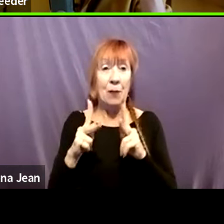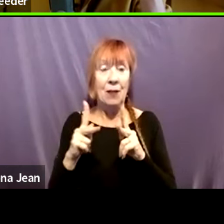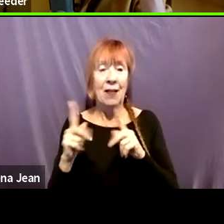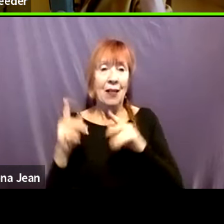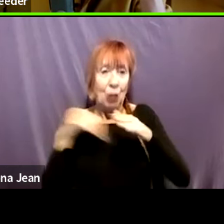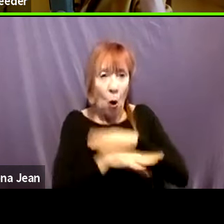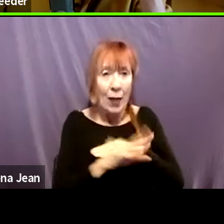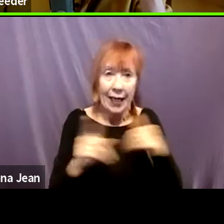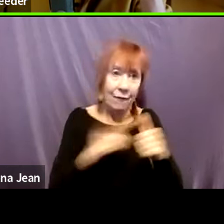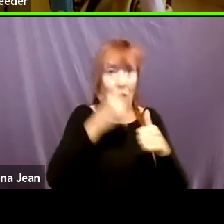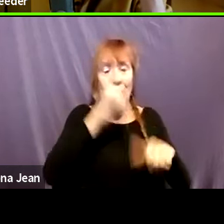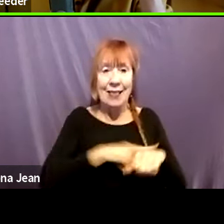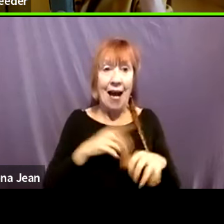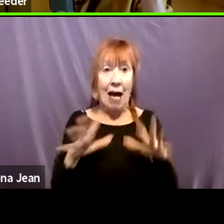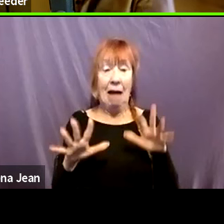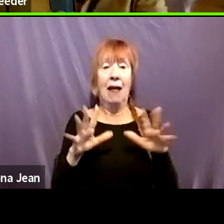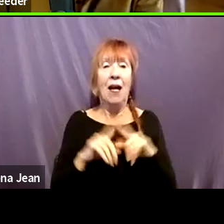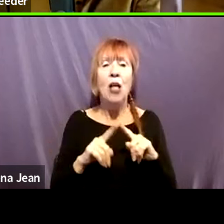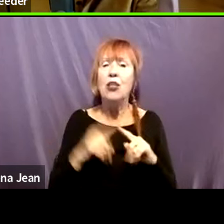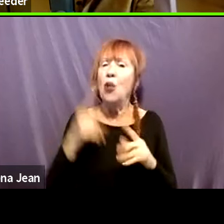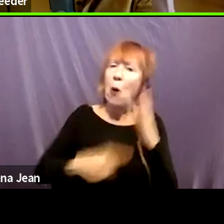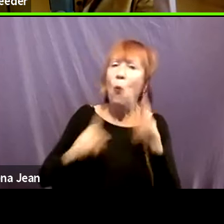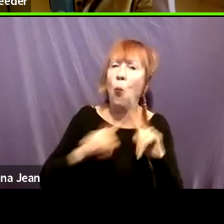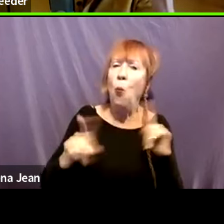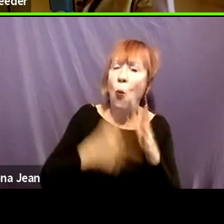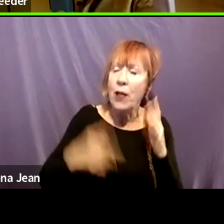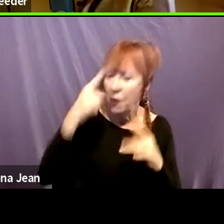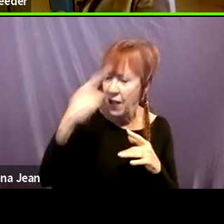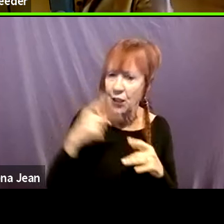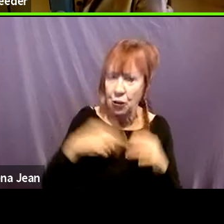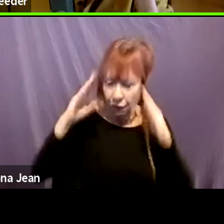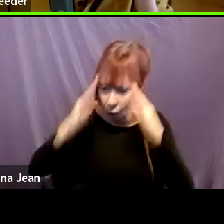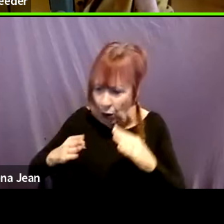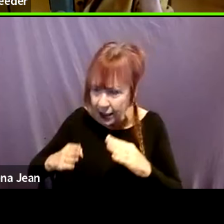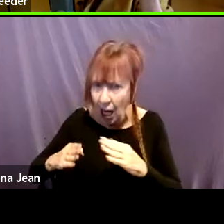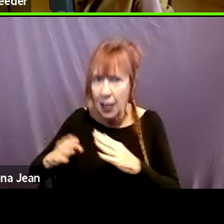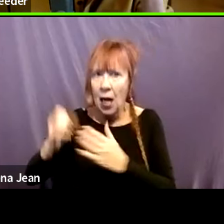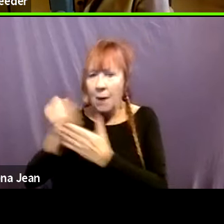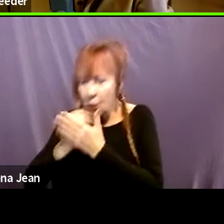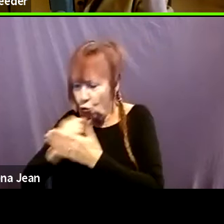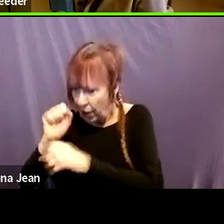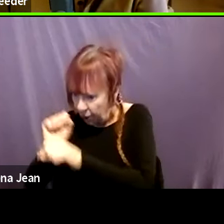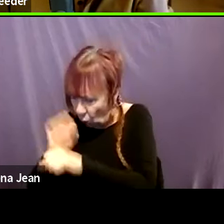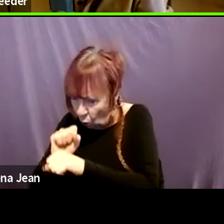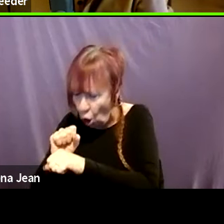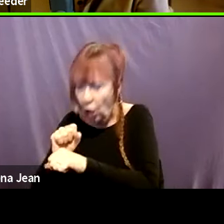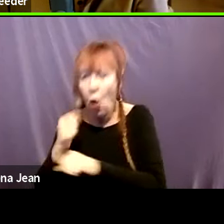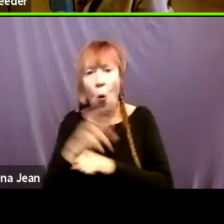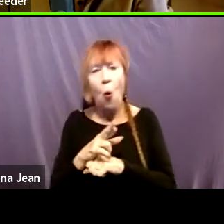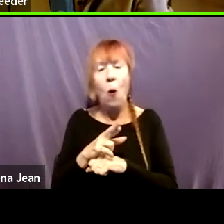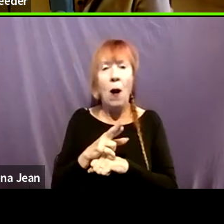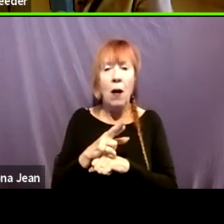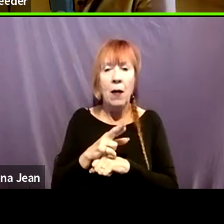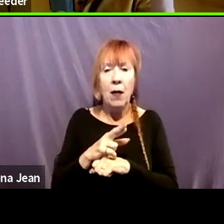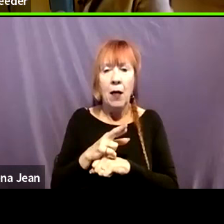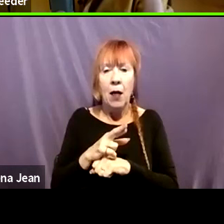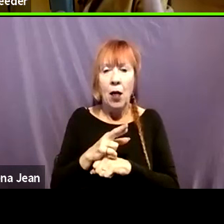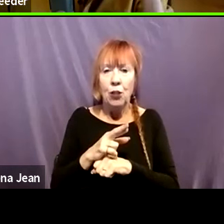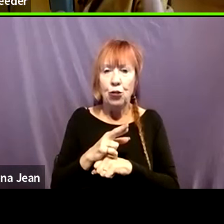on do you just really try to focus hard on the work that you've done, or do you maybe put a little bit more attention into,